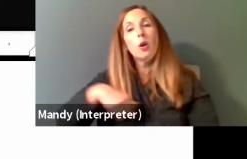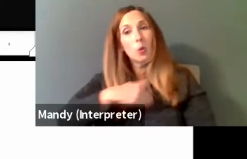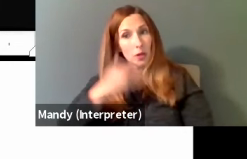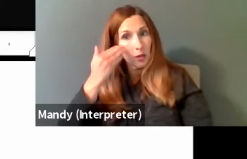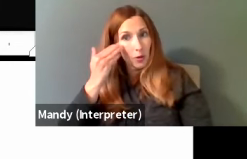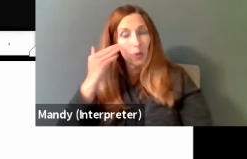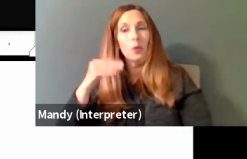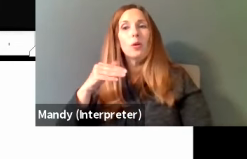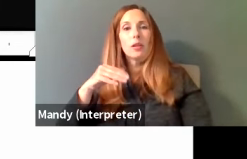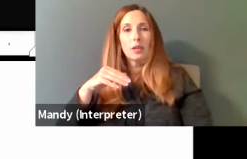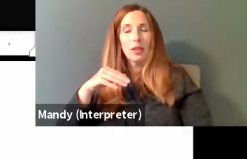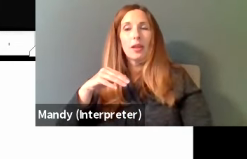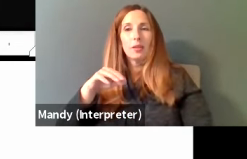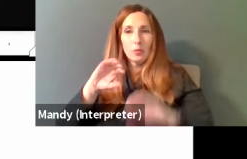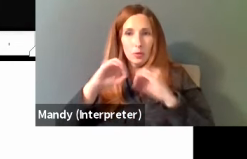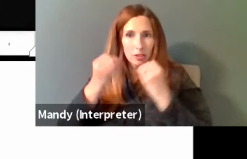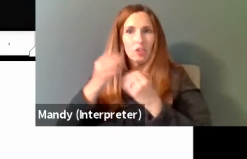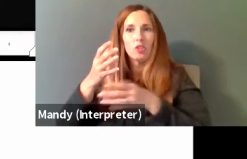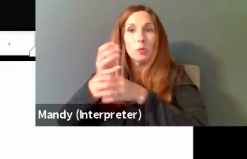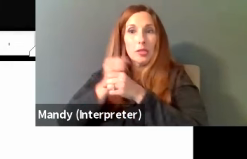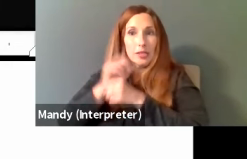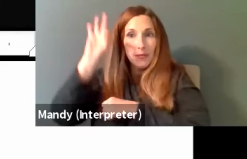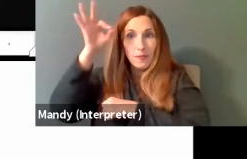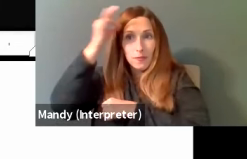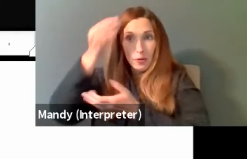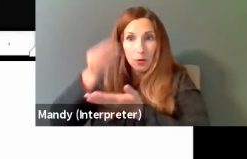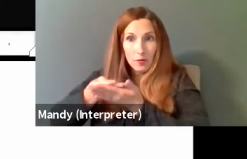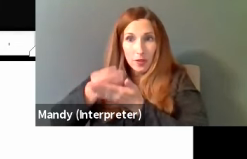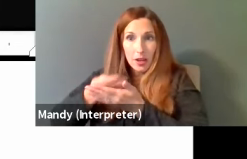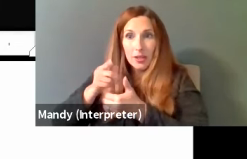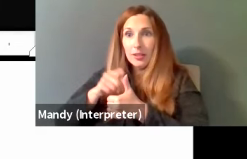in the form of state funds, grants from any federal agency.